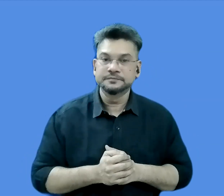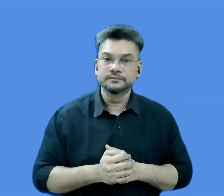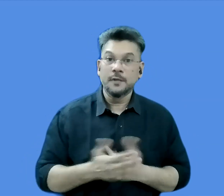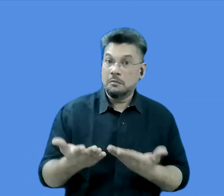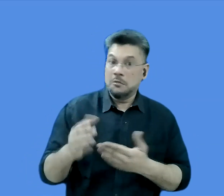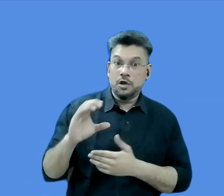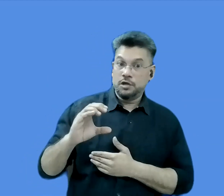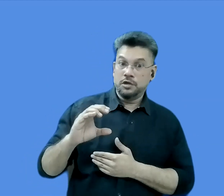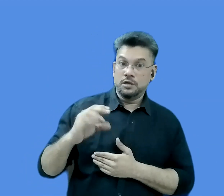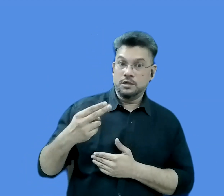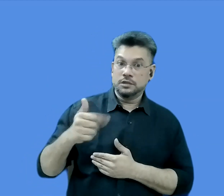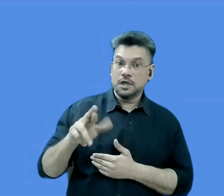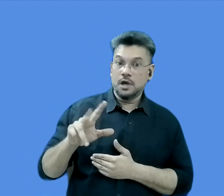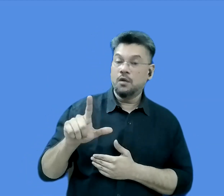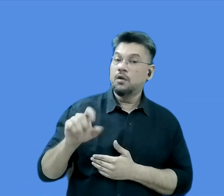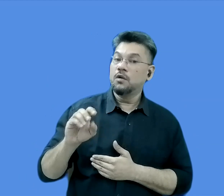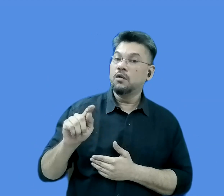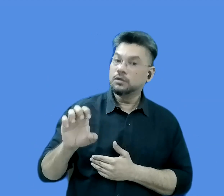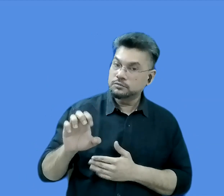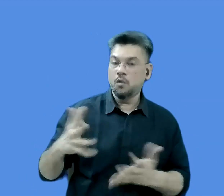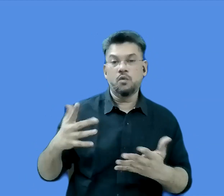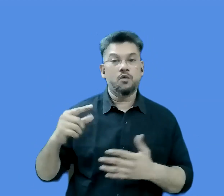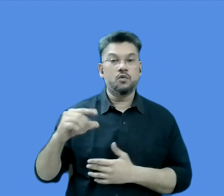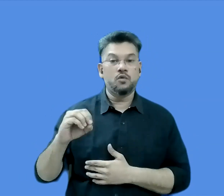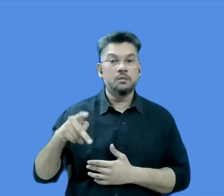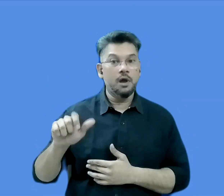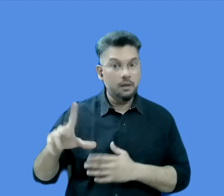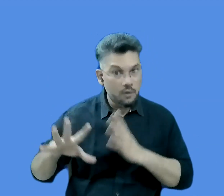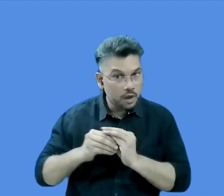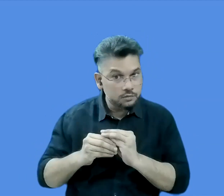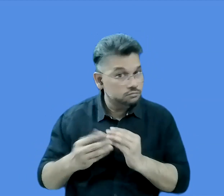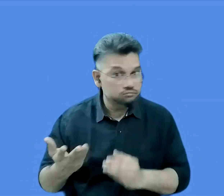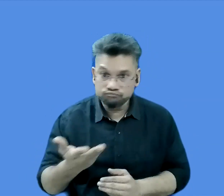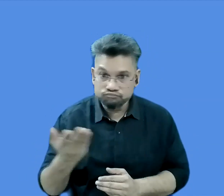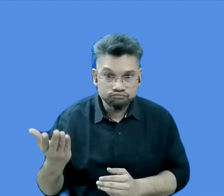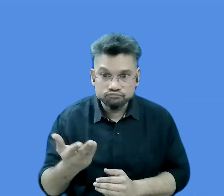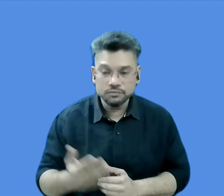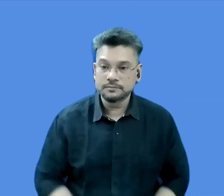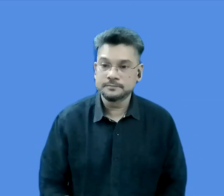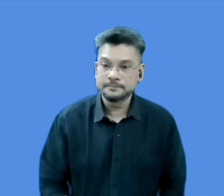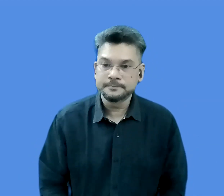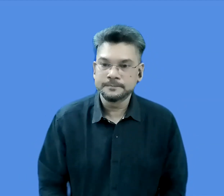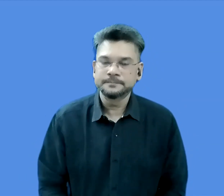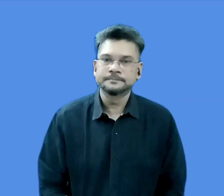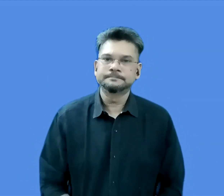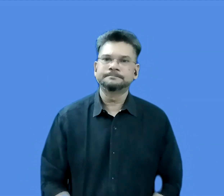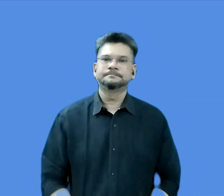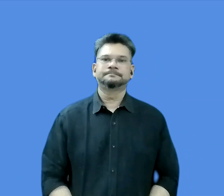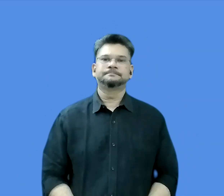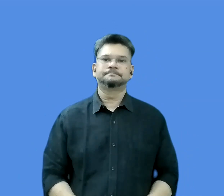needs, intersectional concerns and needs. Charlotte, Gop al, if you want to step in if